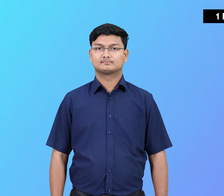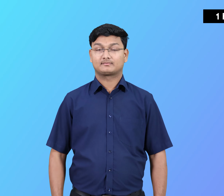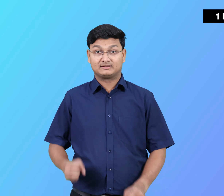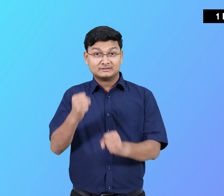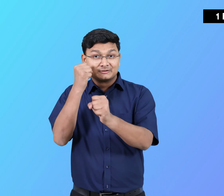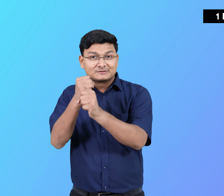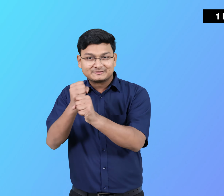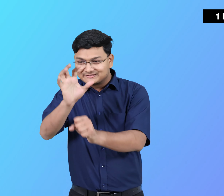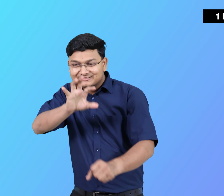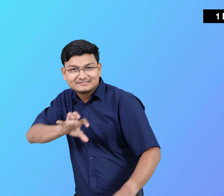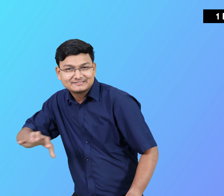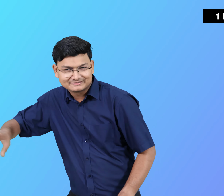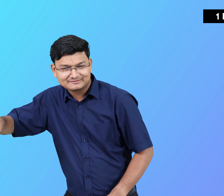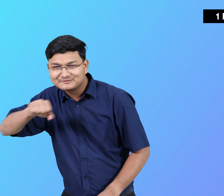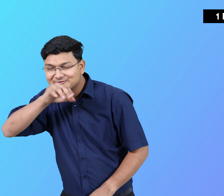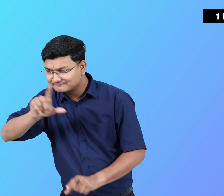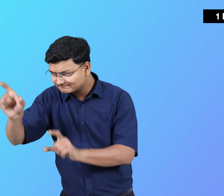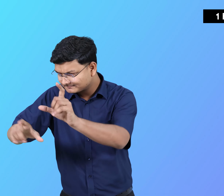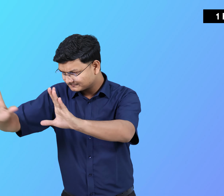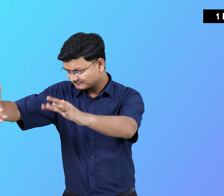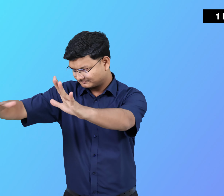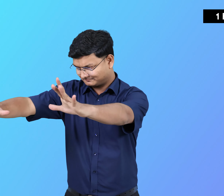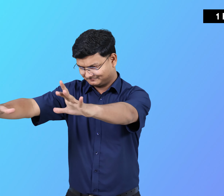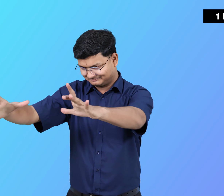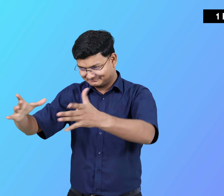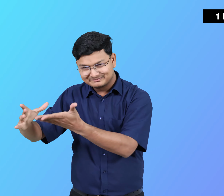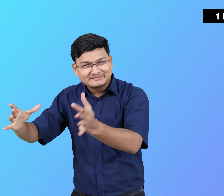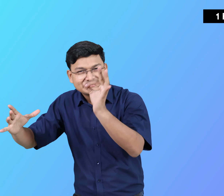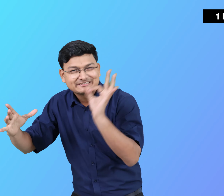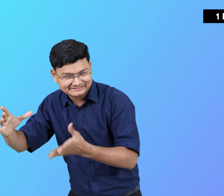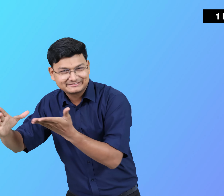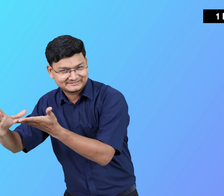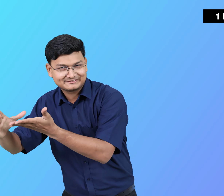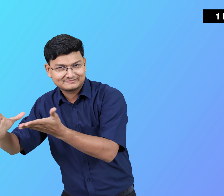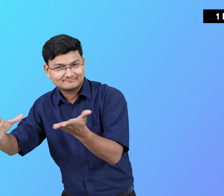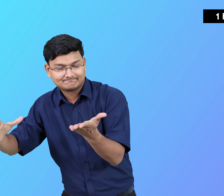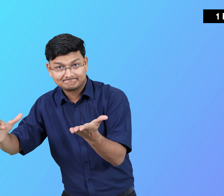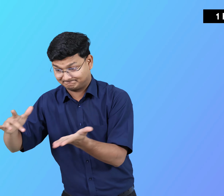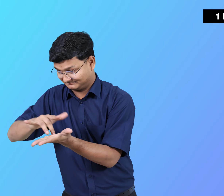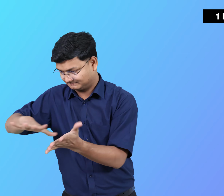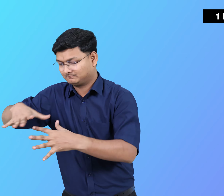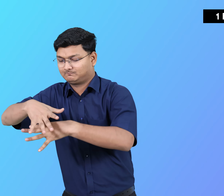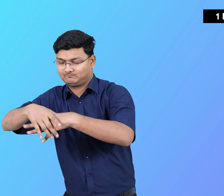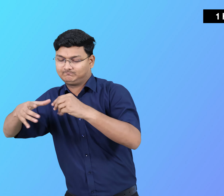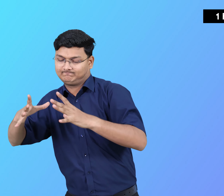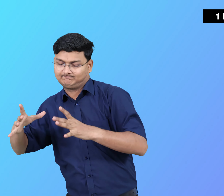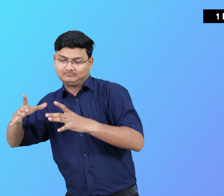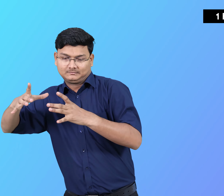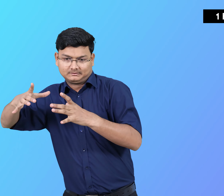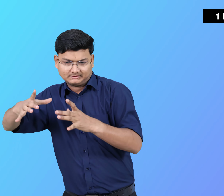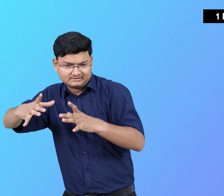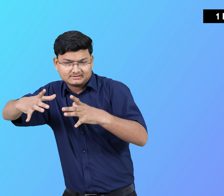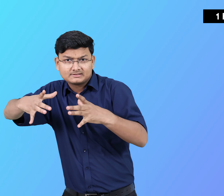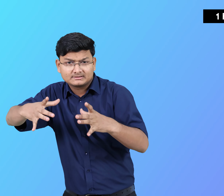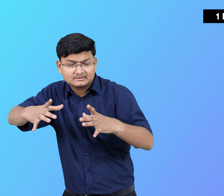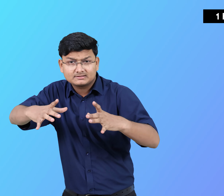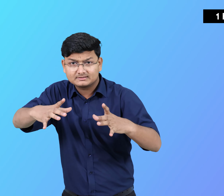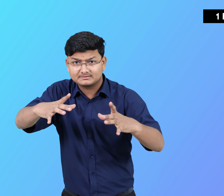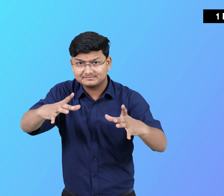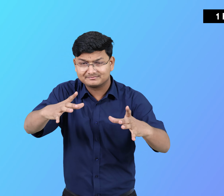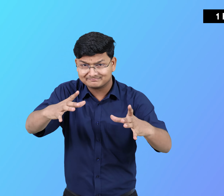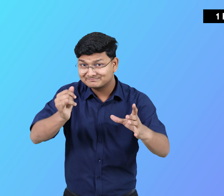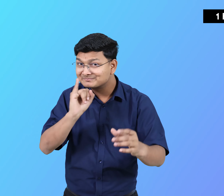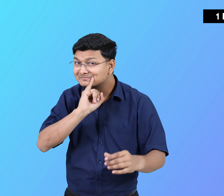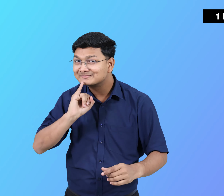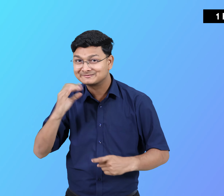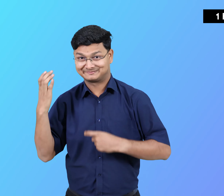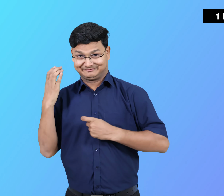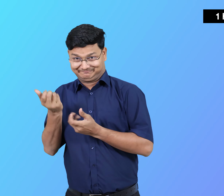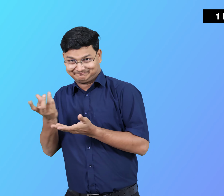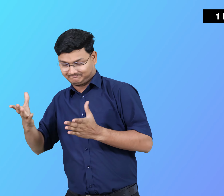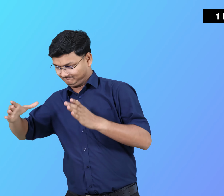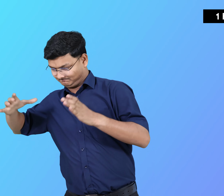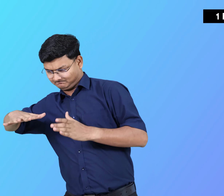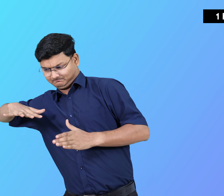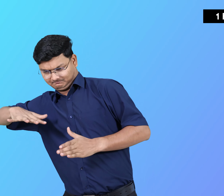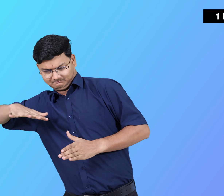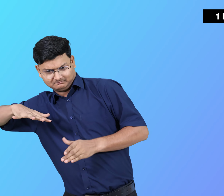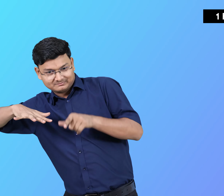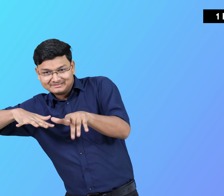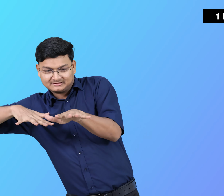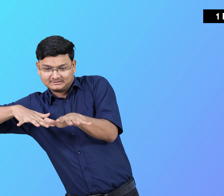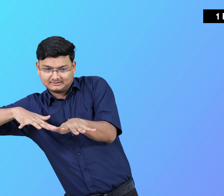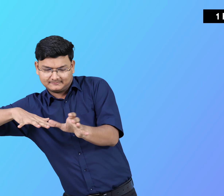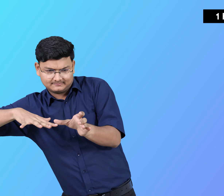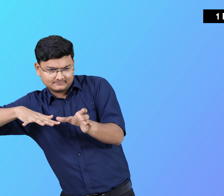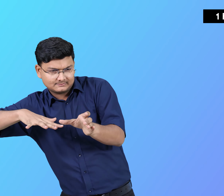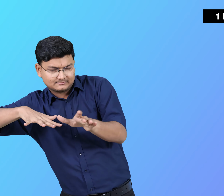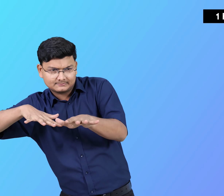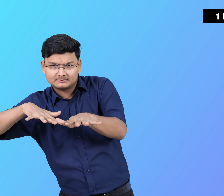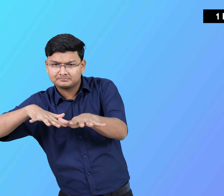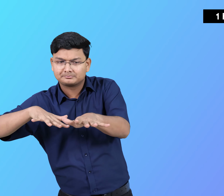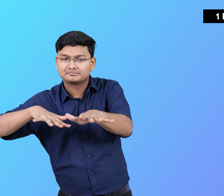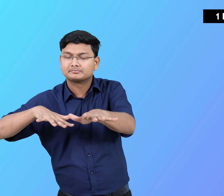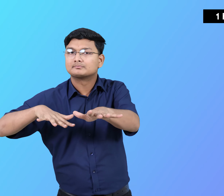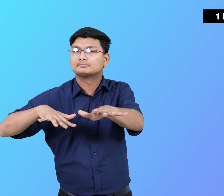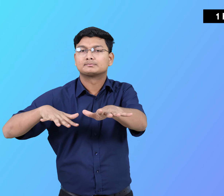The young officers of the district governors came out of the city first, followed by the rest of the army of Israel.